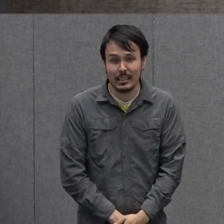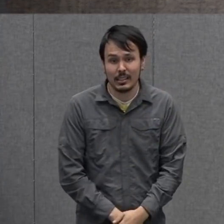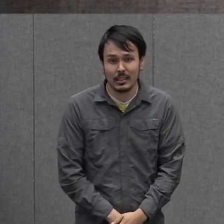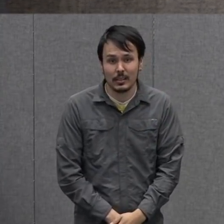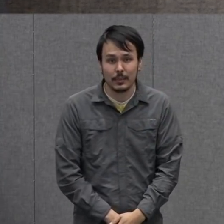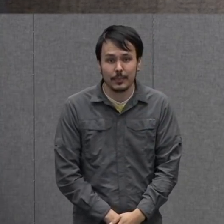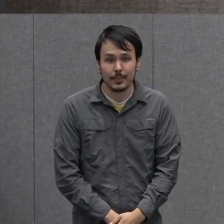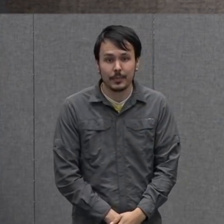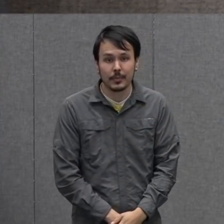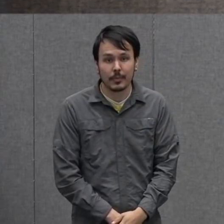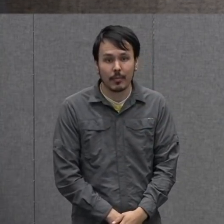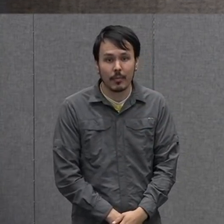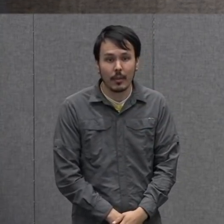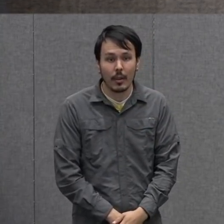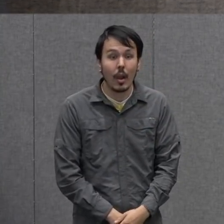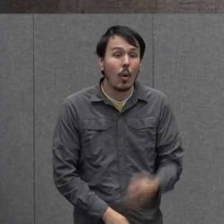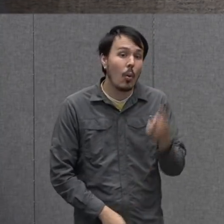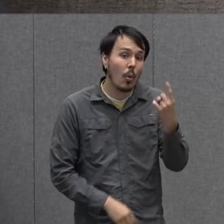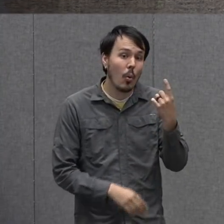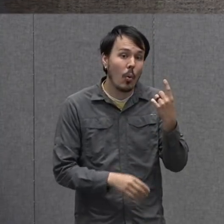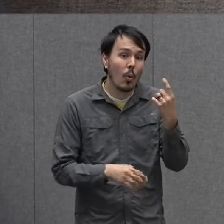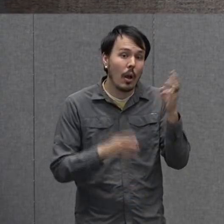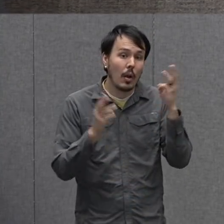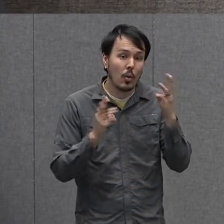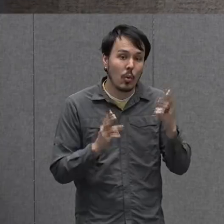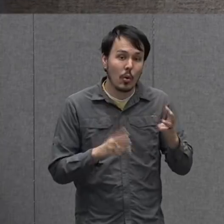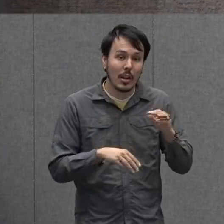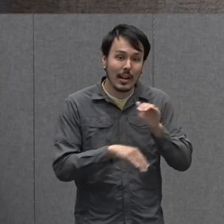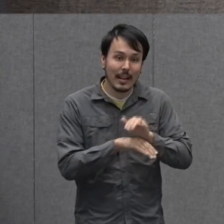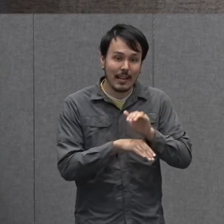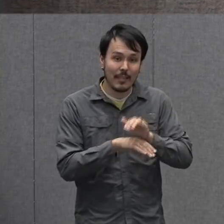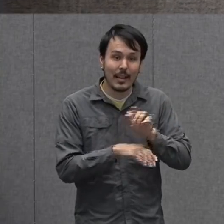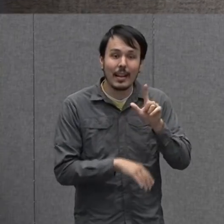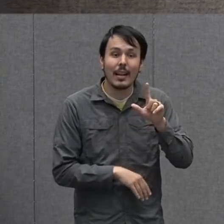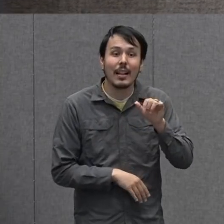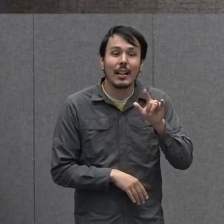One wild winter evening, as Lily Laceby sat by her fire,